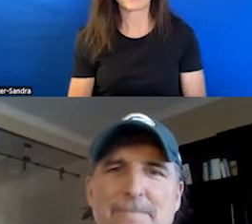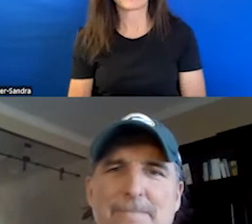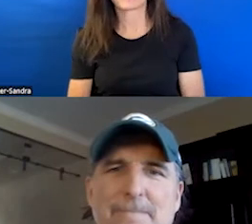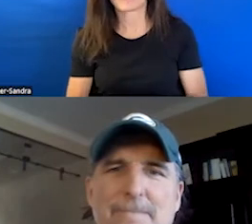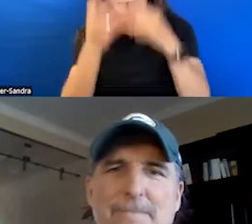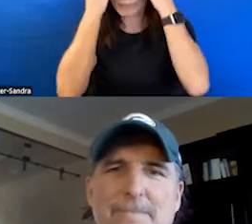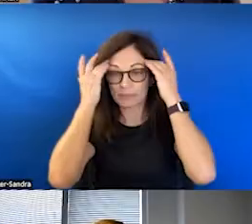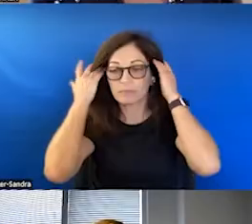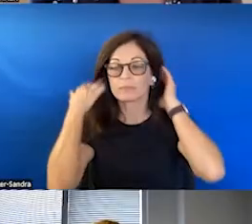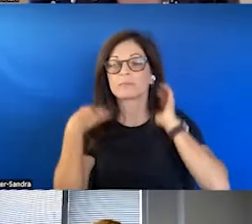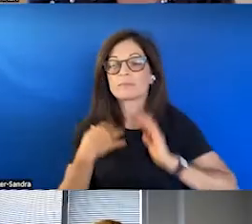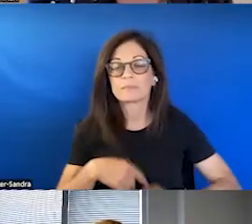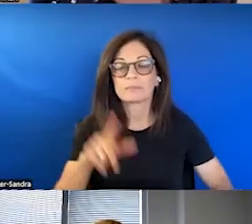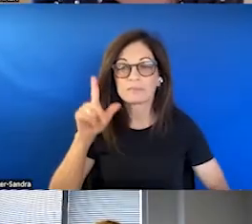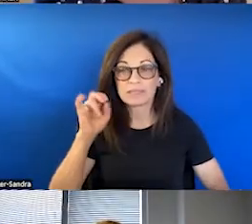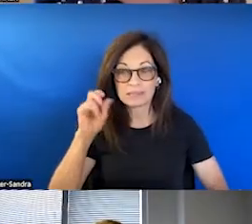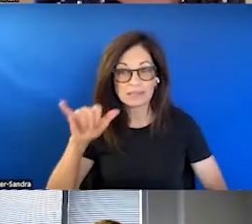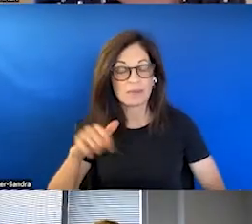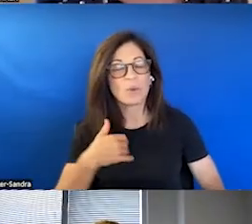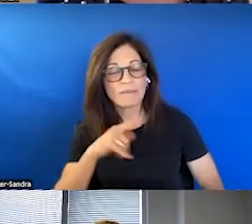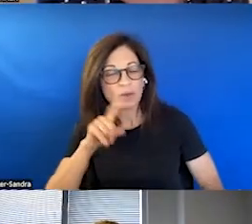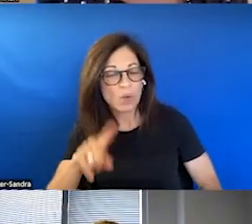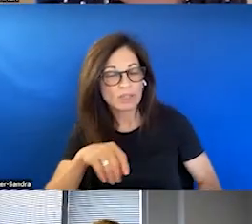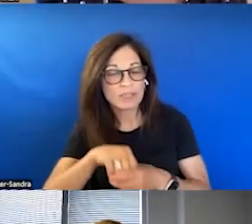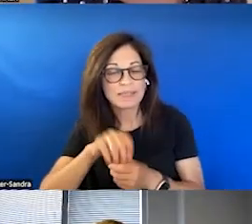NANCY, WE HAVE A QUESTION IN THE CHAT, MAYBE YOU CAN SPEAK TO.